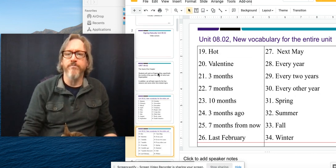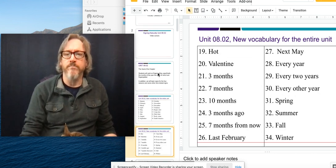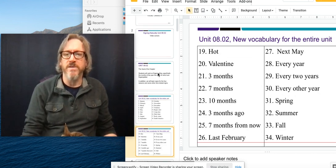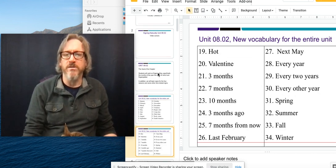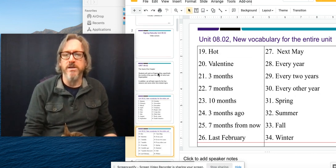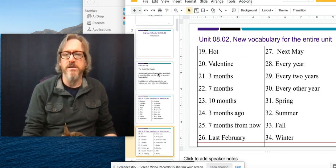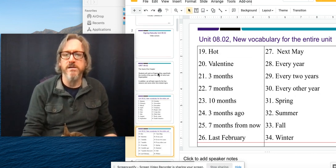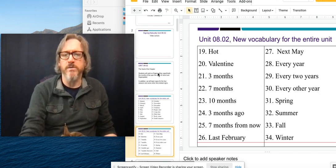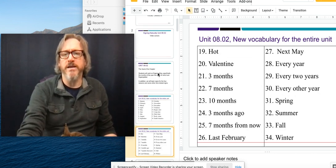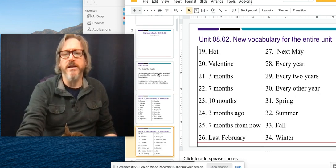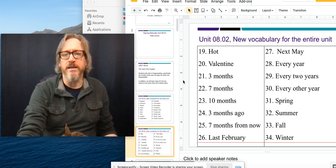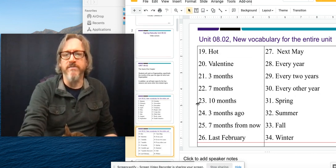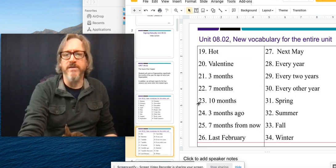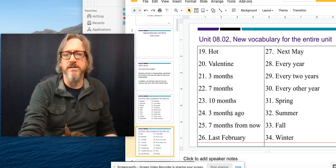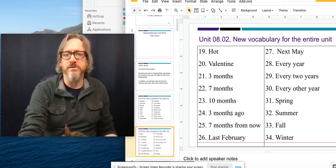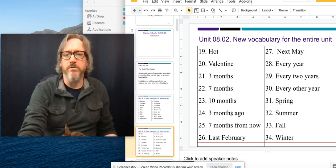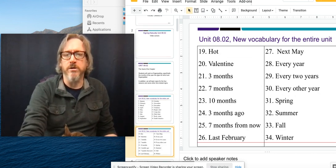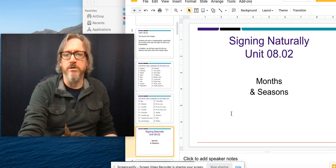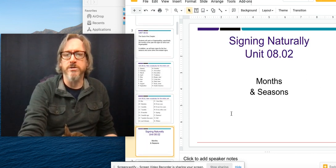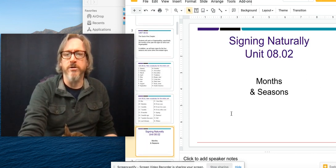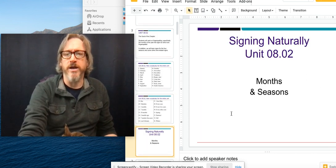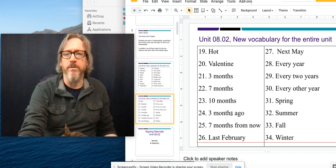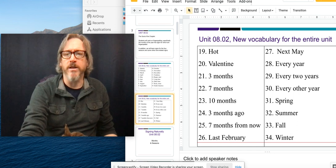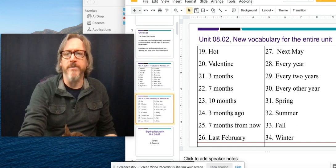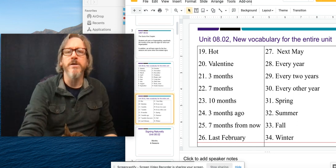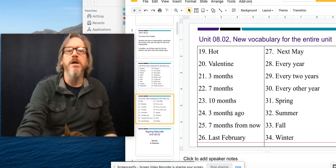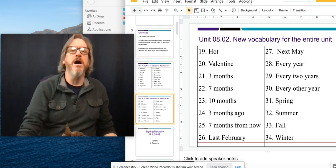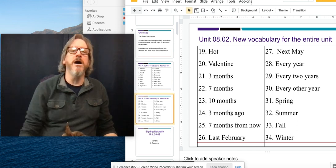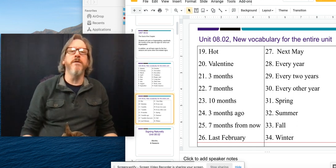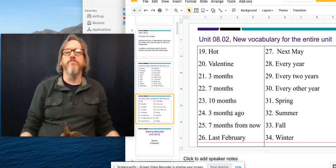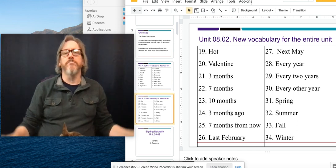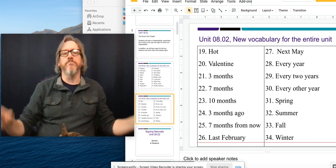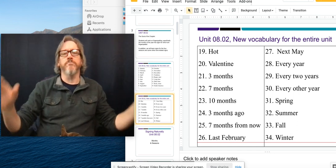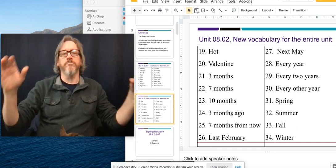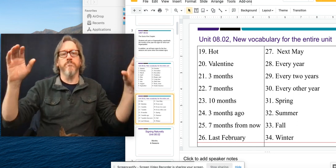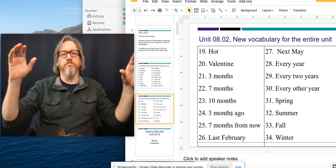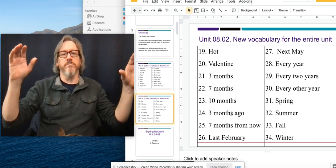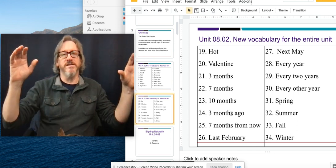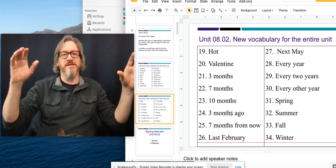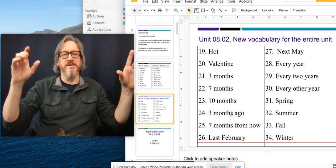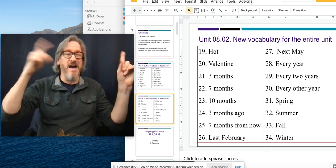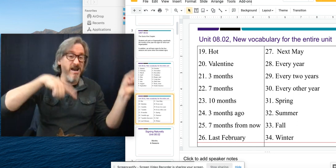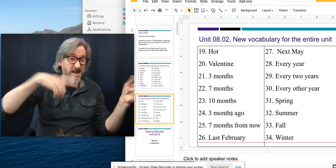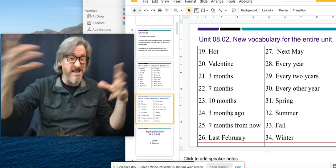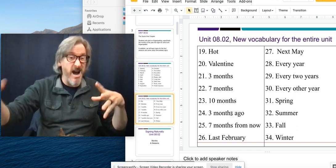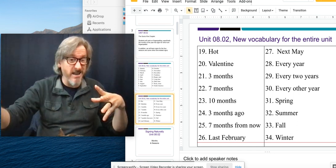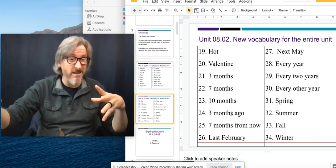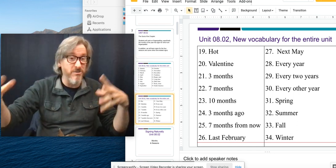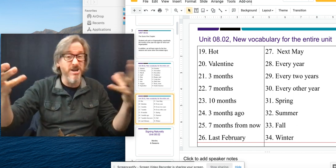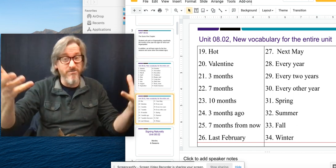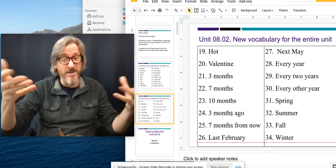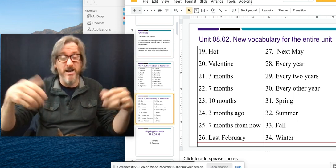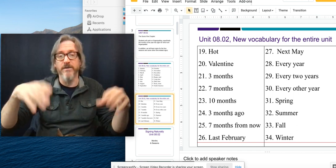um why did I leave that so large okay well anyway um like it's hot in the summertime that